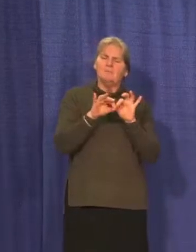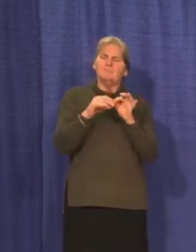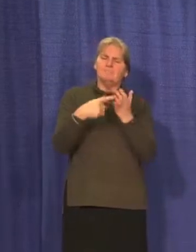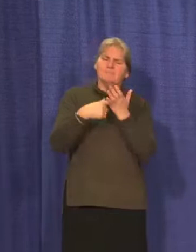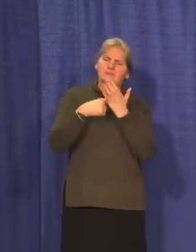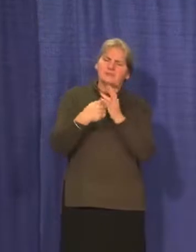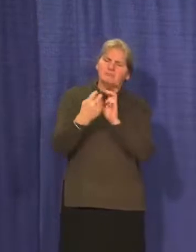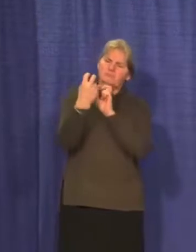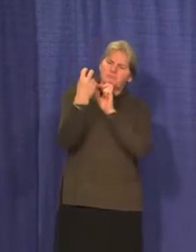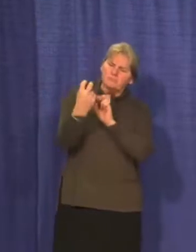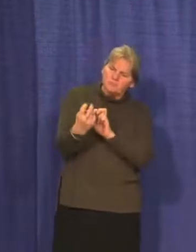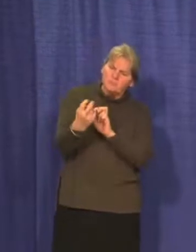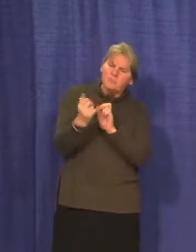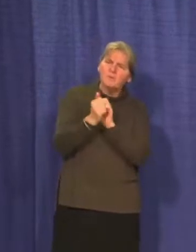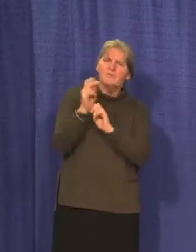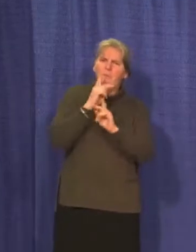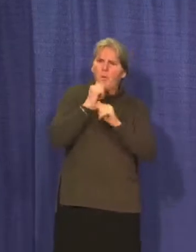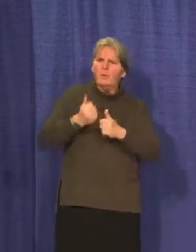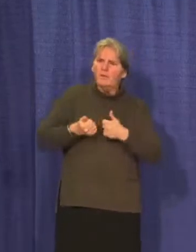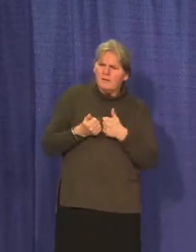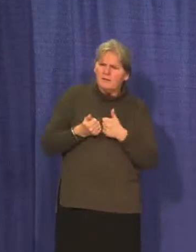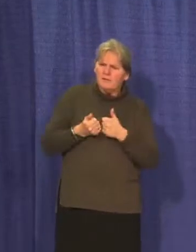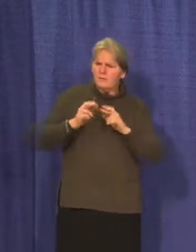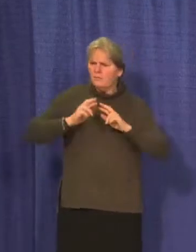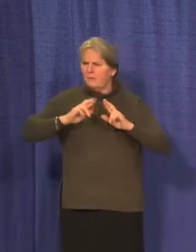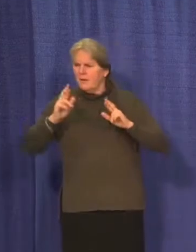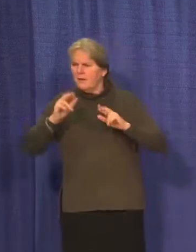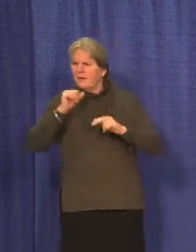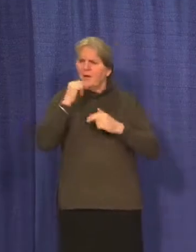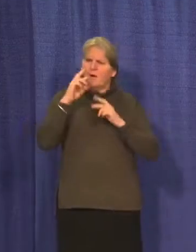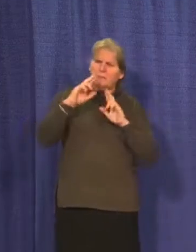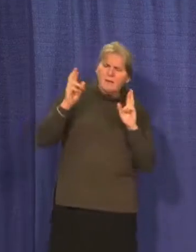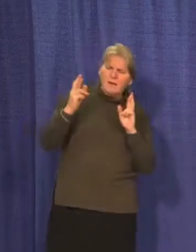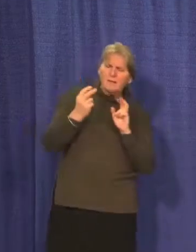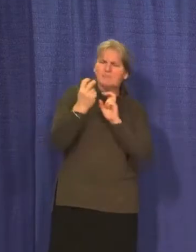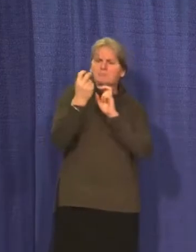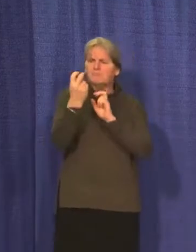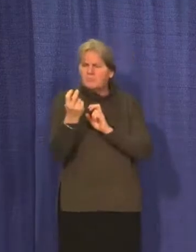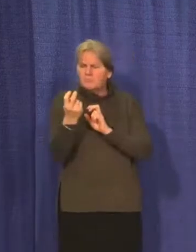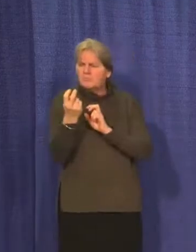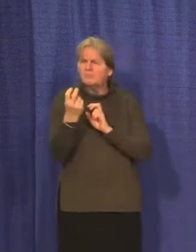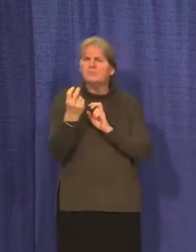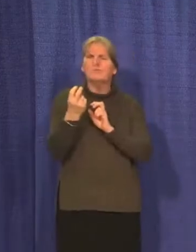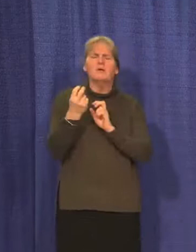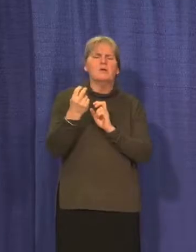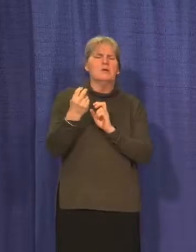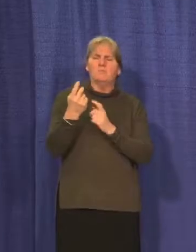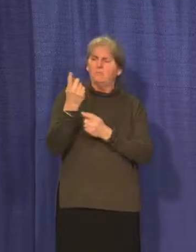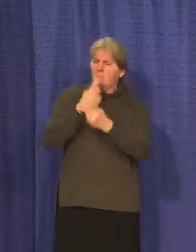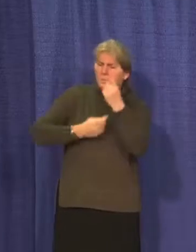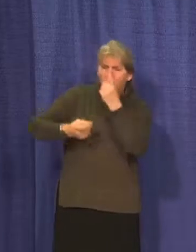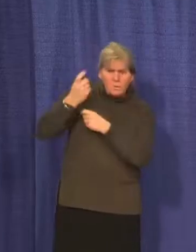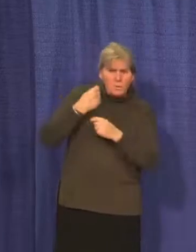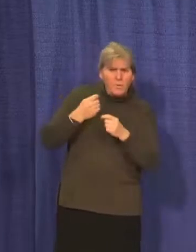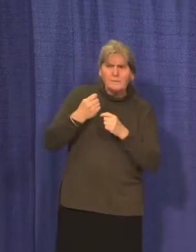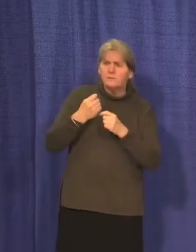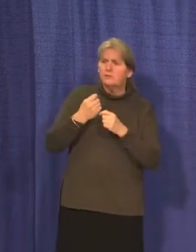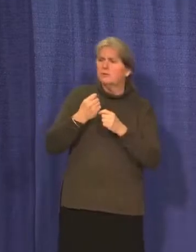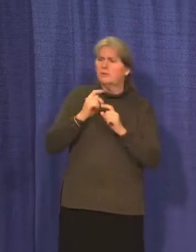with the residents, and if they are ready, then making sure that we give them the opportunity for